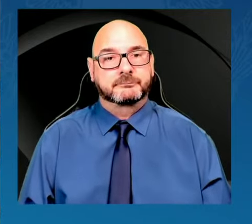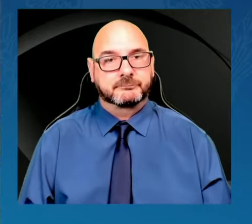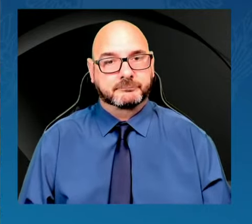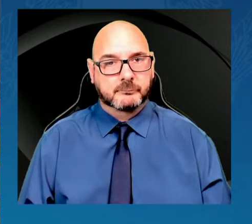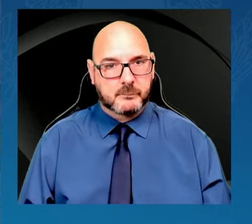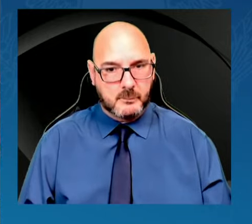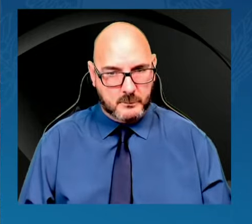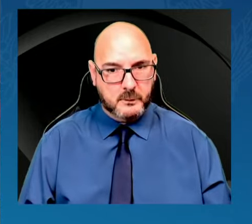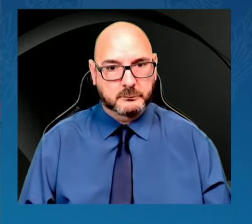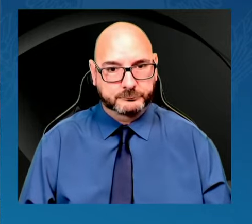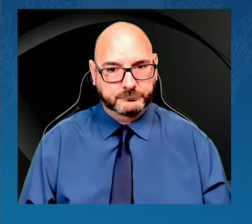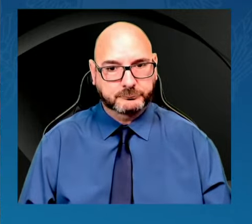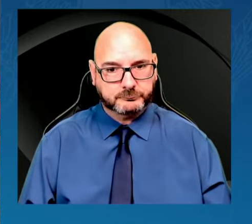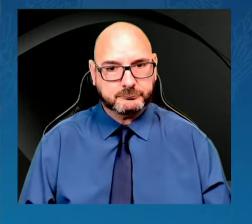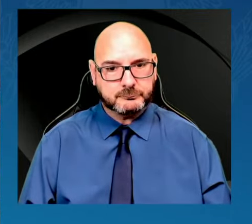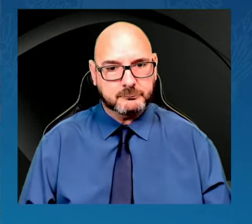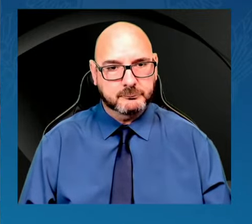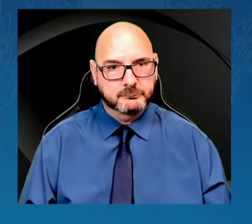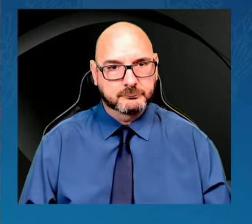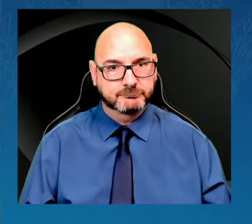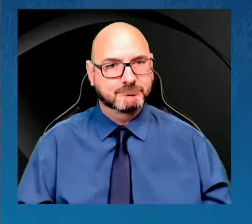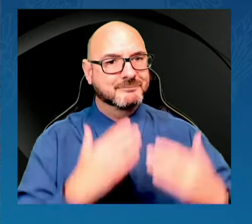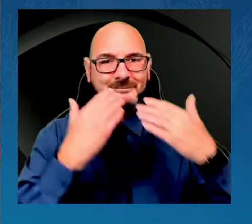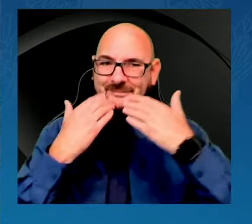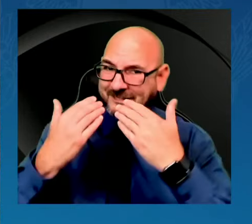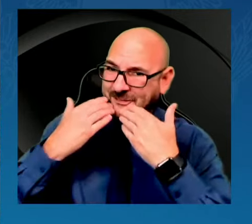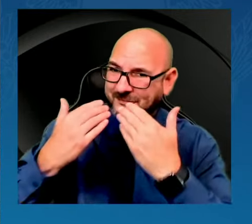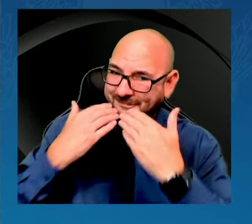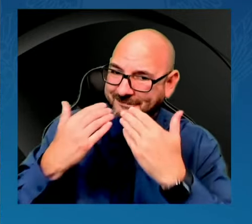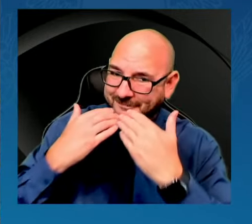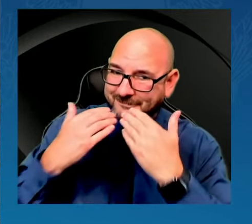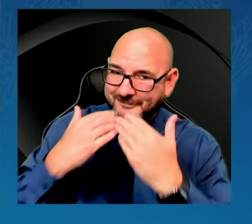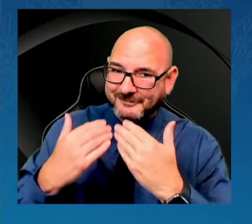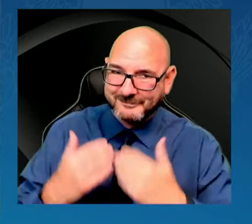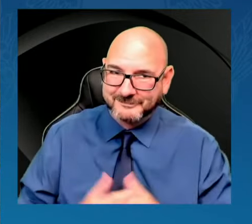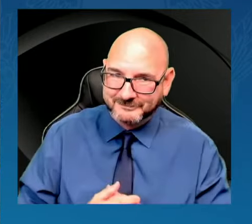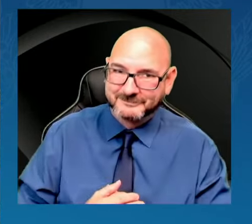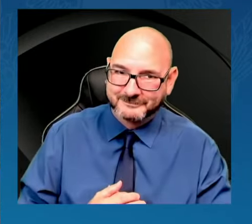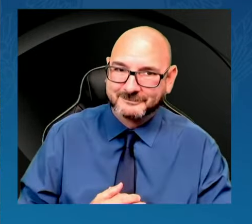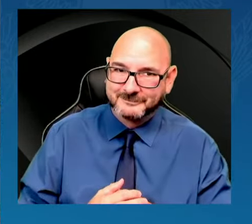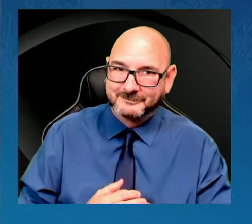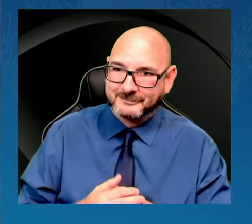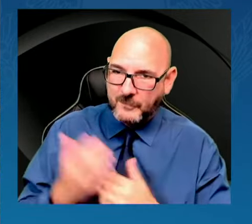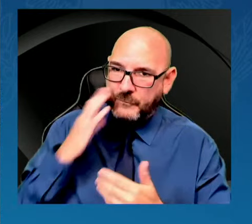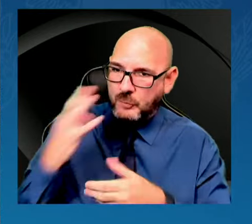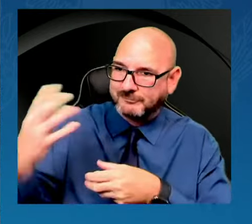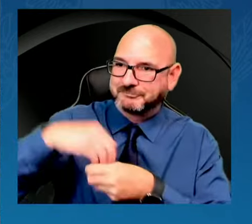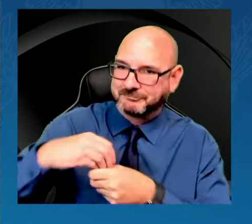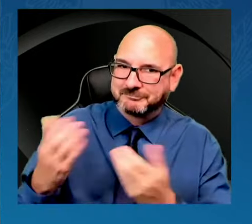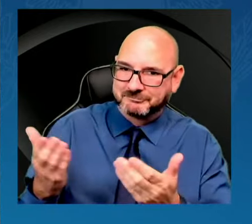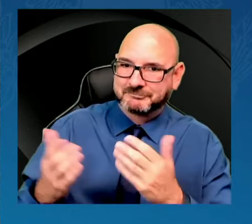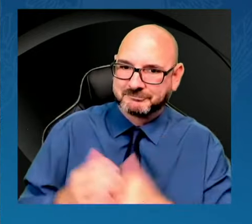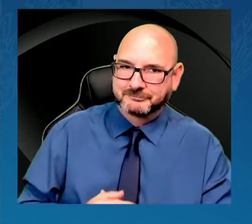Thank you so much for being with us, Sasha. And can you believe that we're going to be sitting with the Vice President on stage?